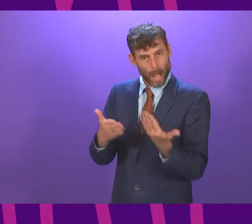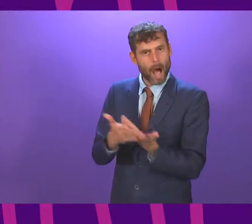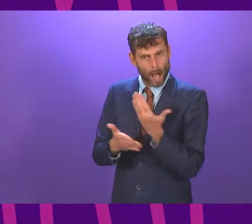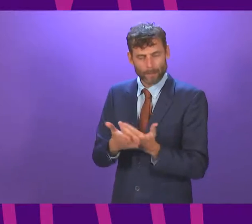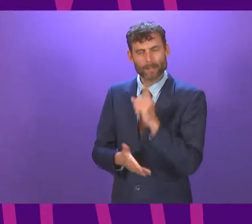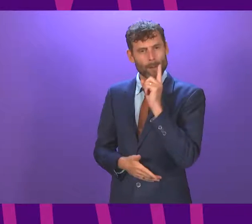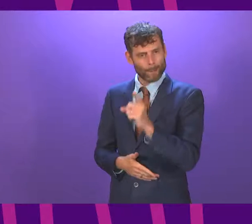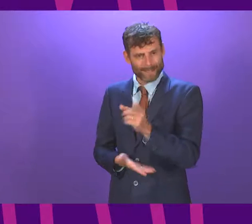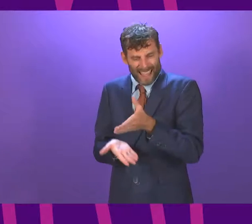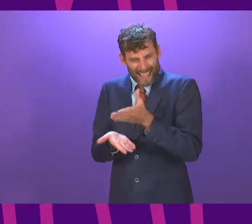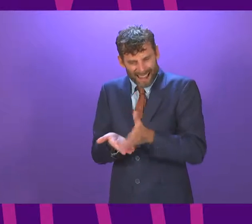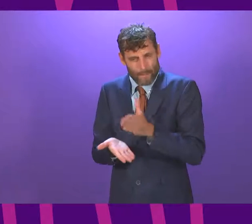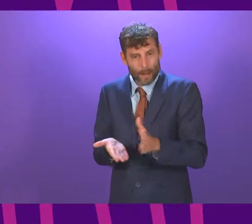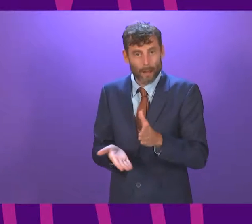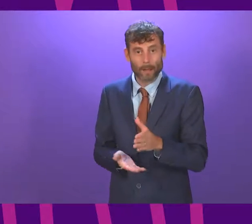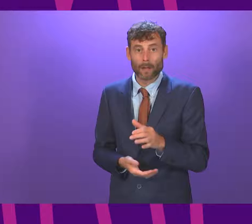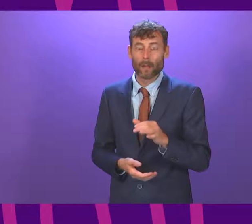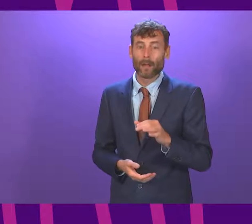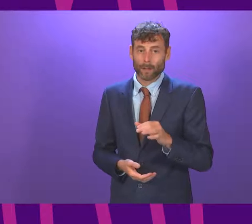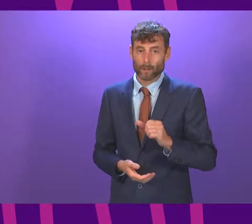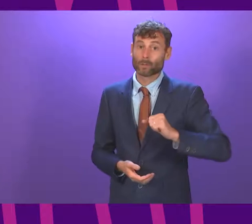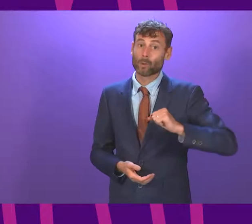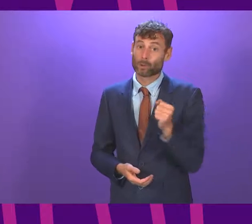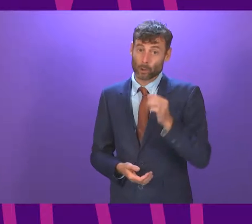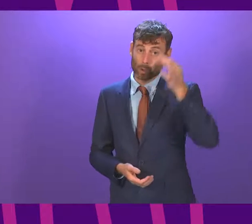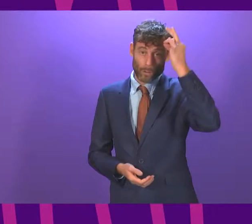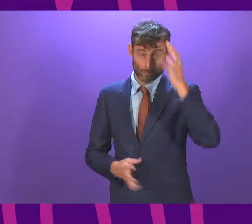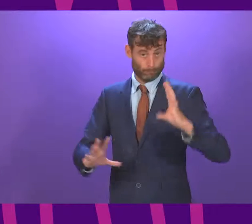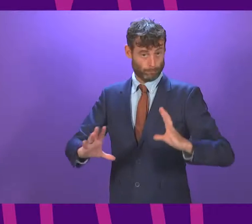authorities have confirmed their willingness to be part of that resettlement programme.